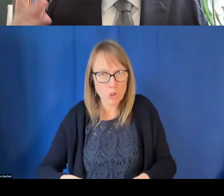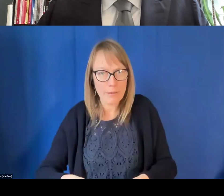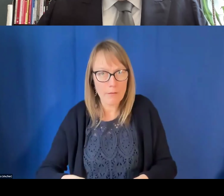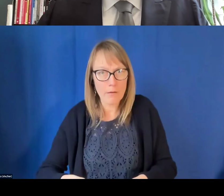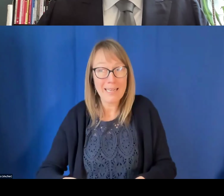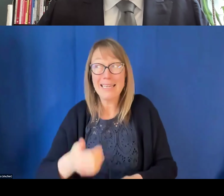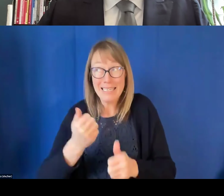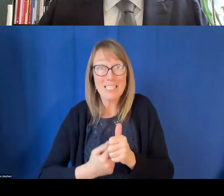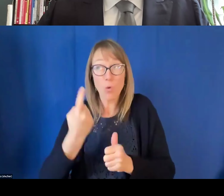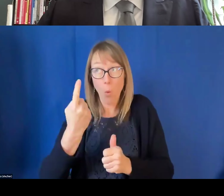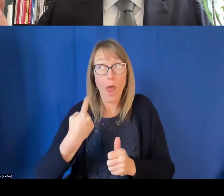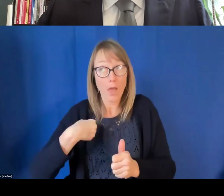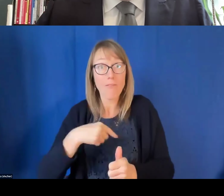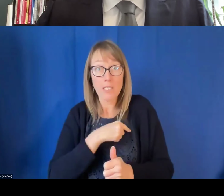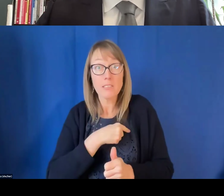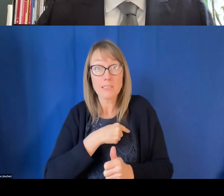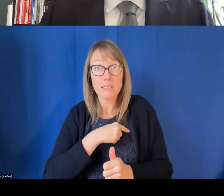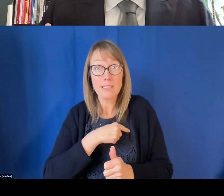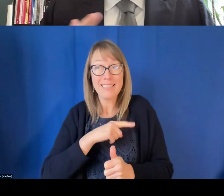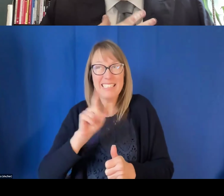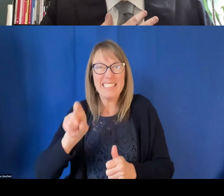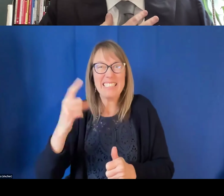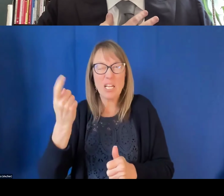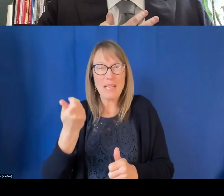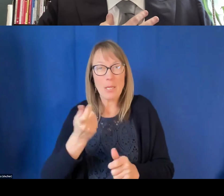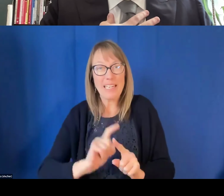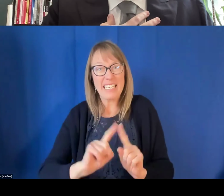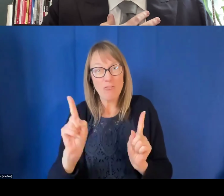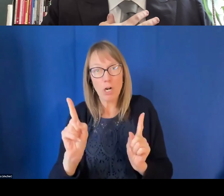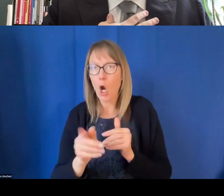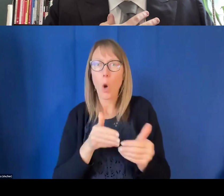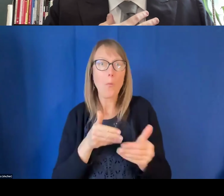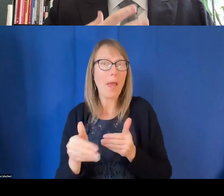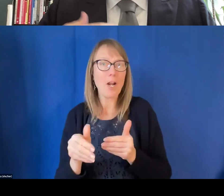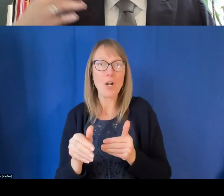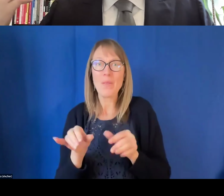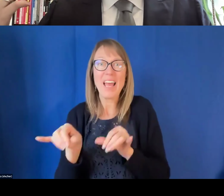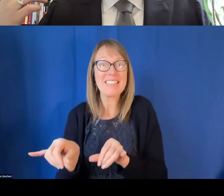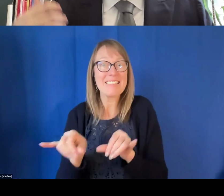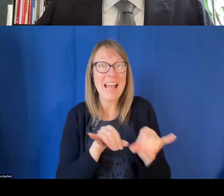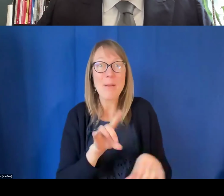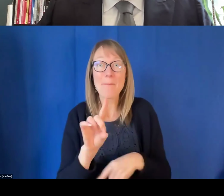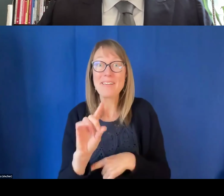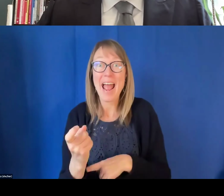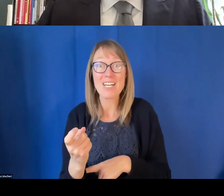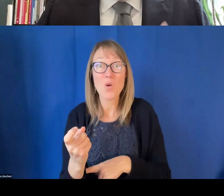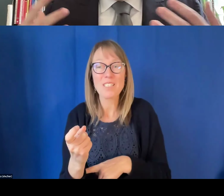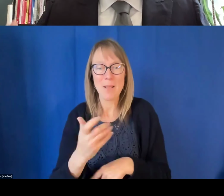Even if we have the same diagnosis, my preferences or needs might be completely different from someone else